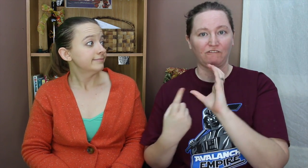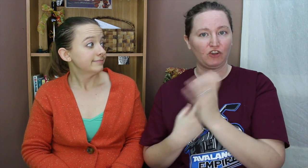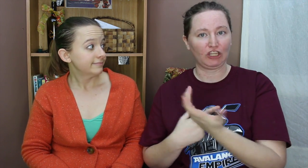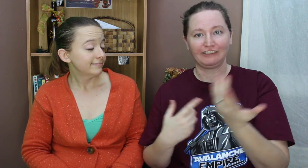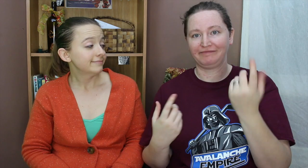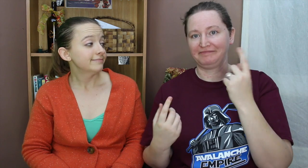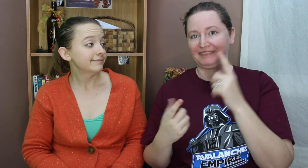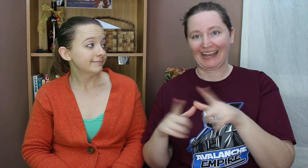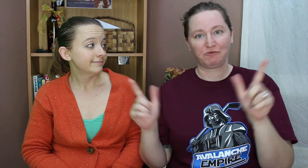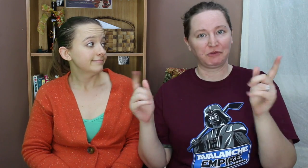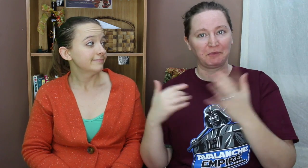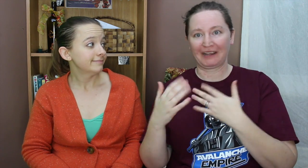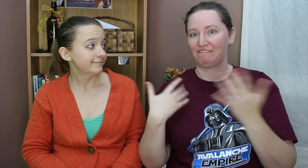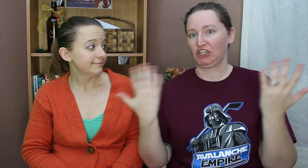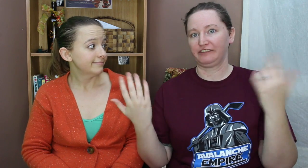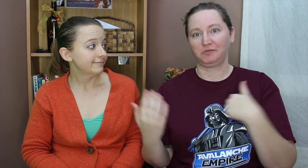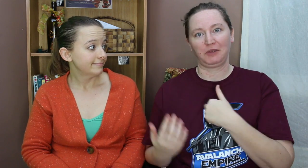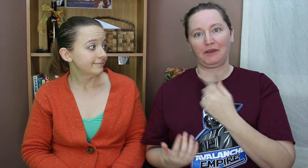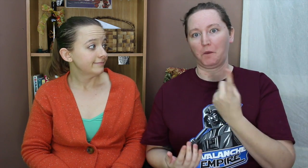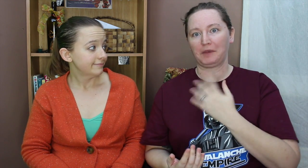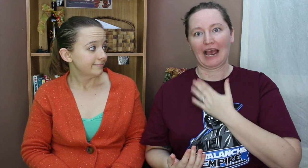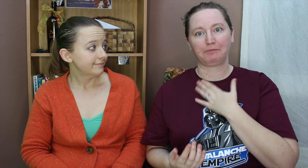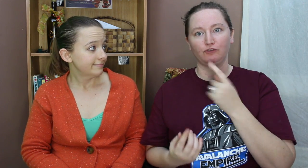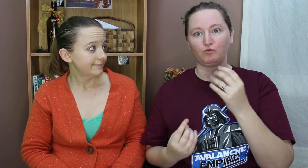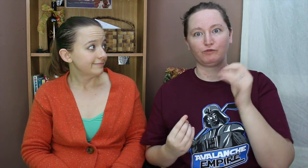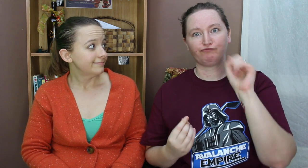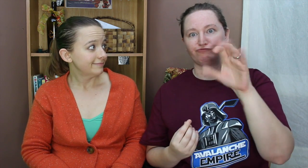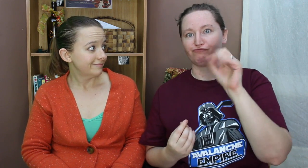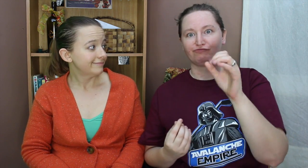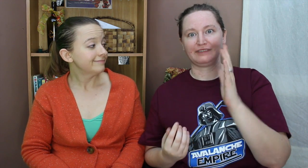to the Deaf community, Deaf culture, language, whatever! We're always happy